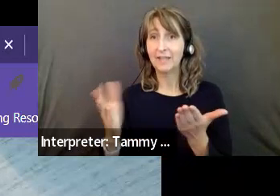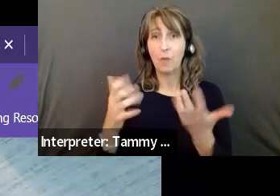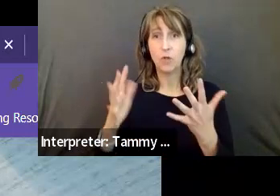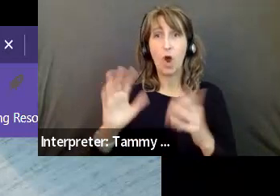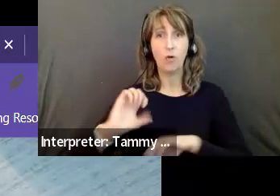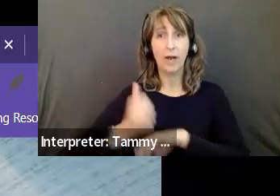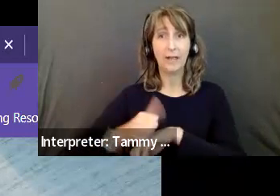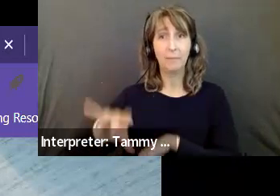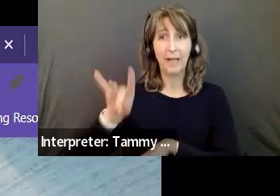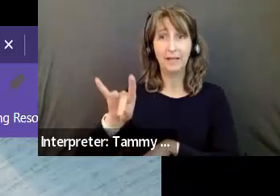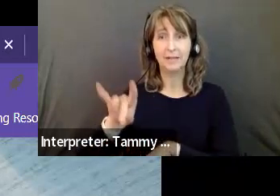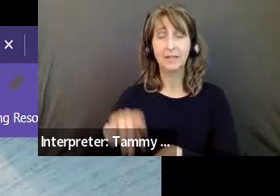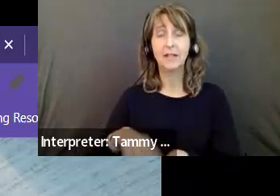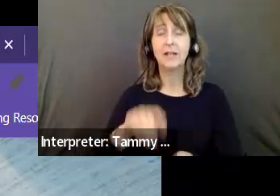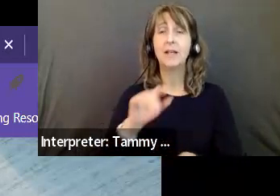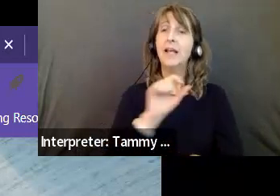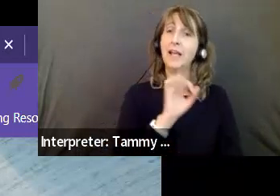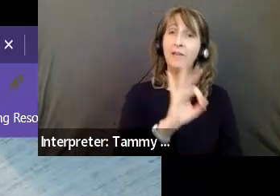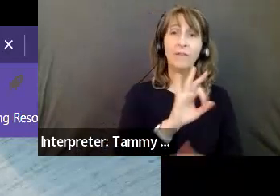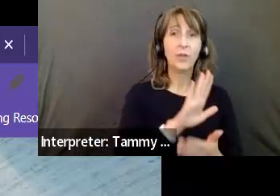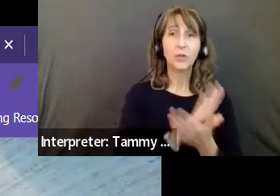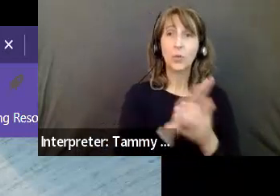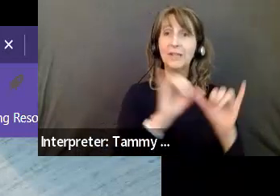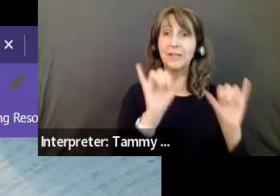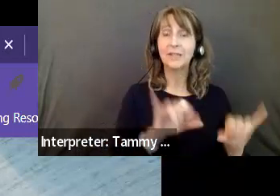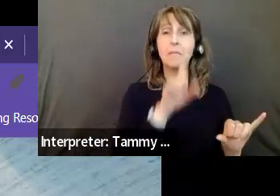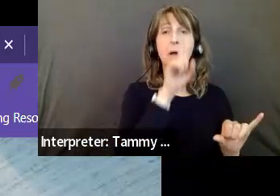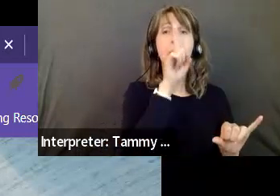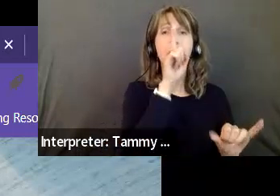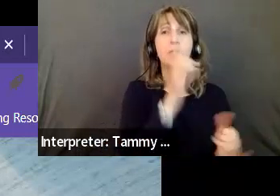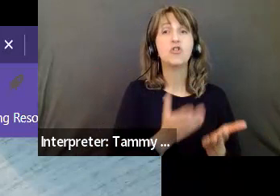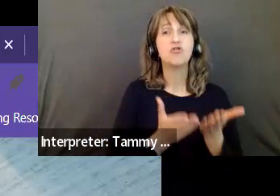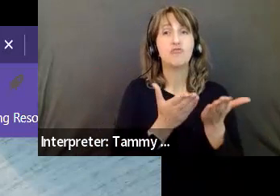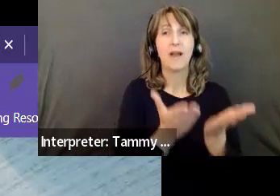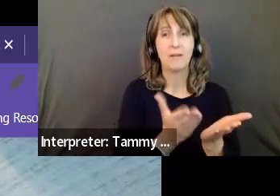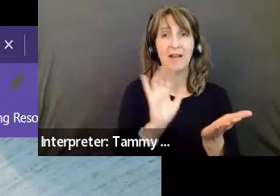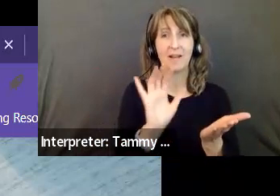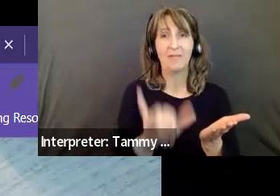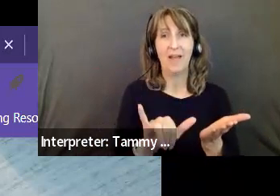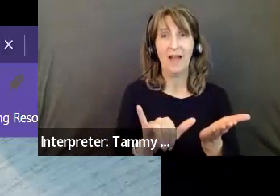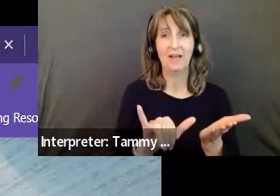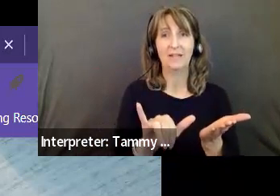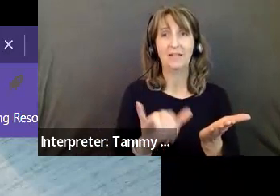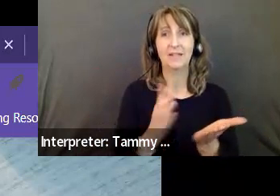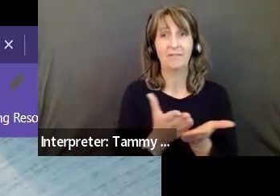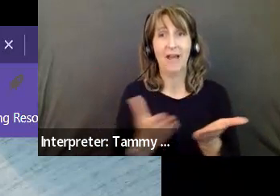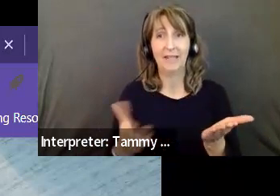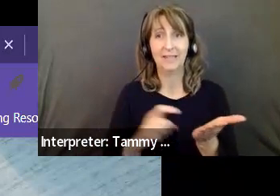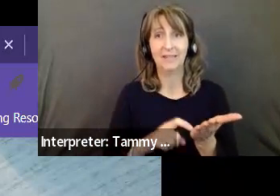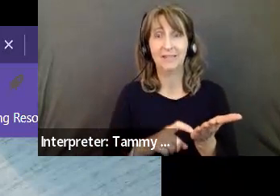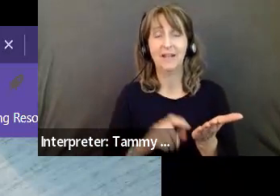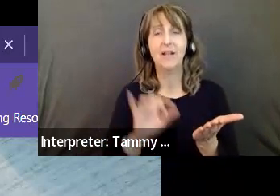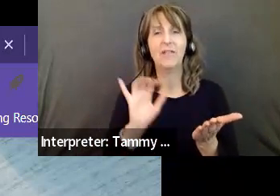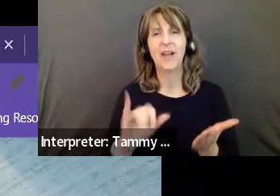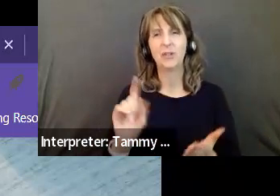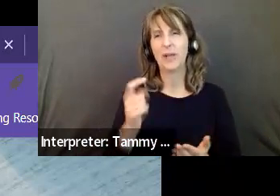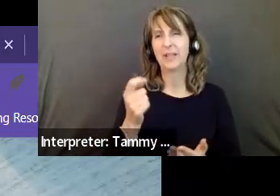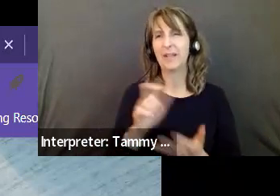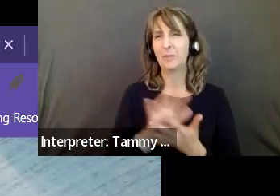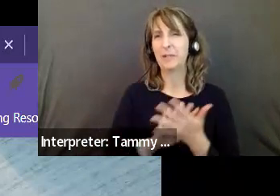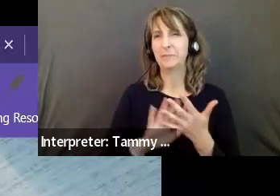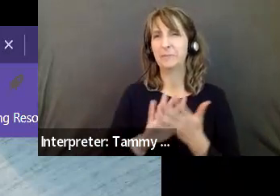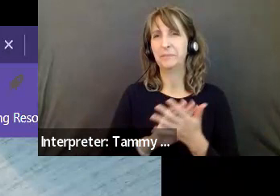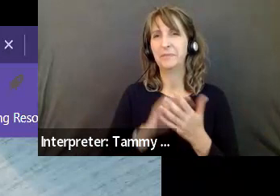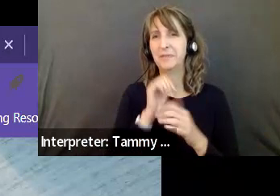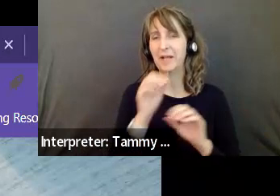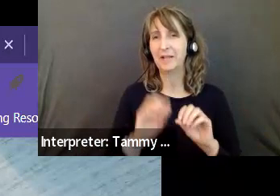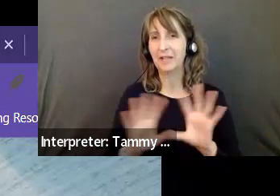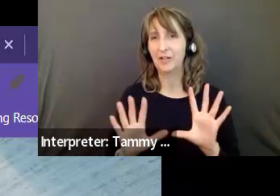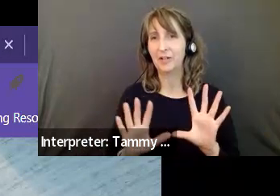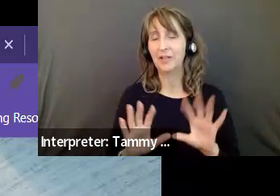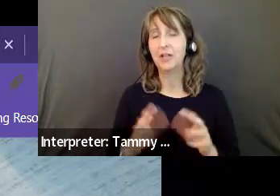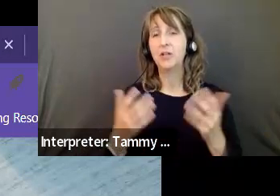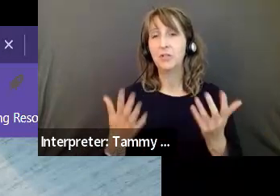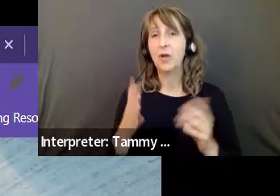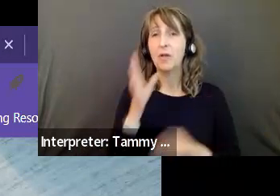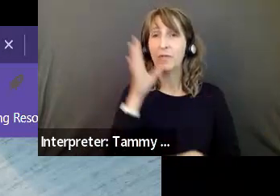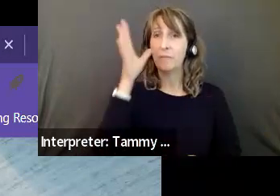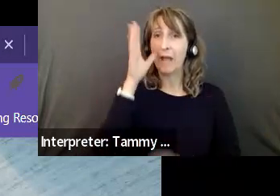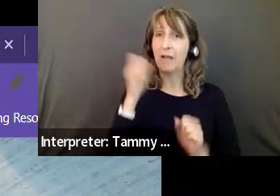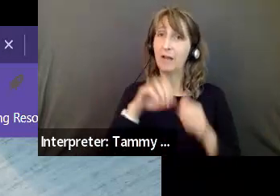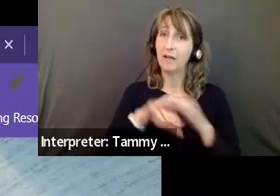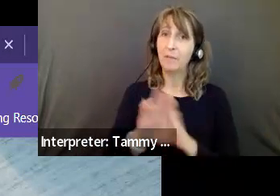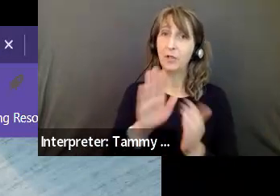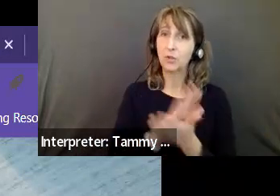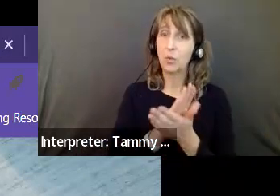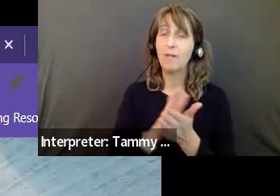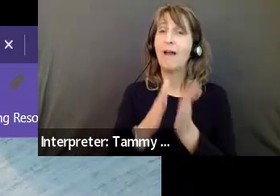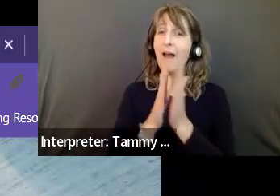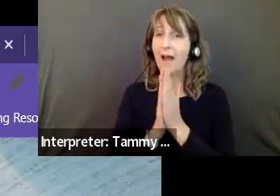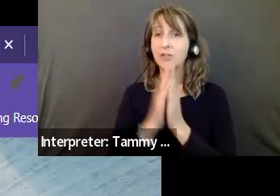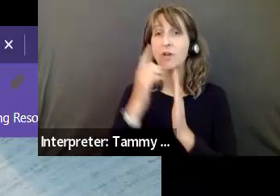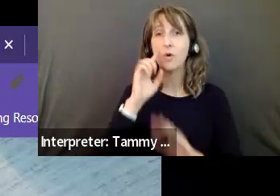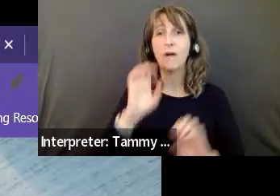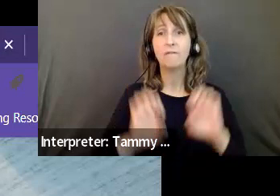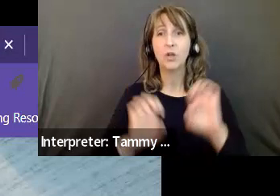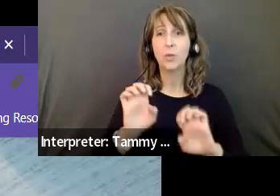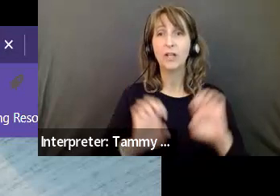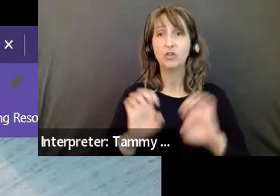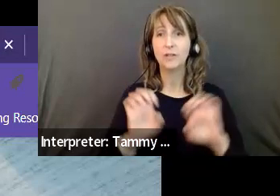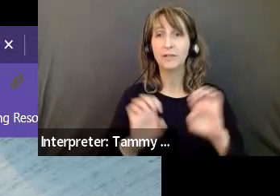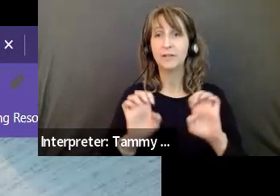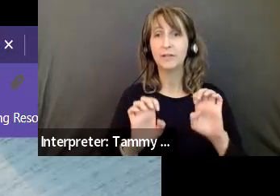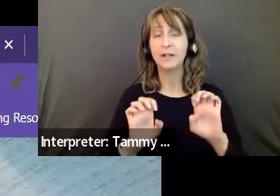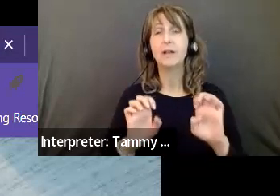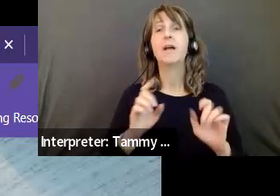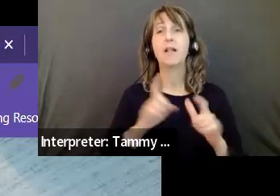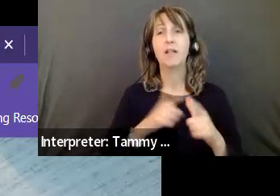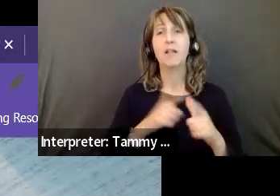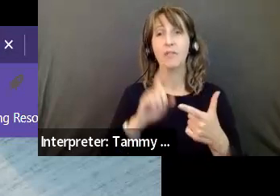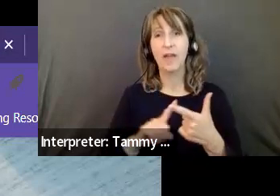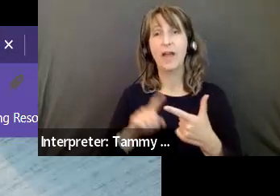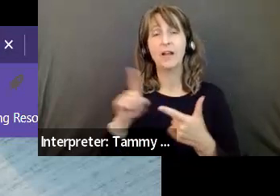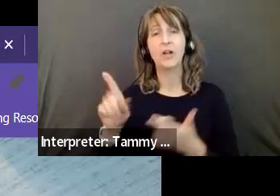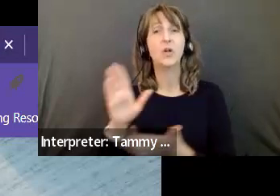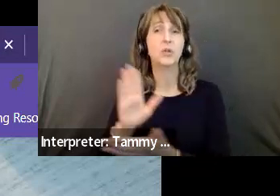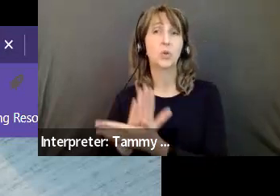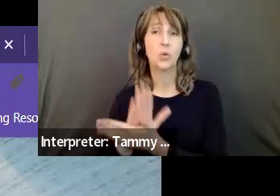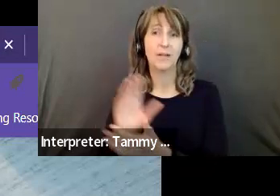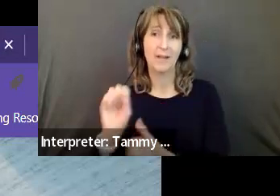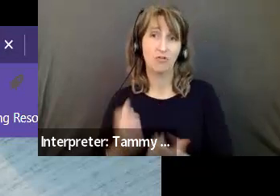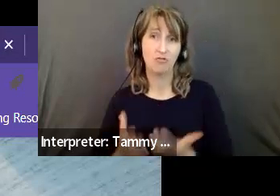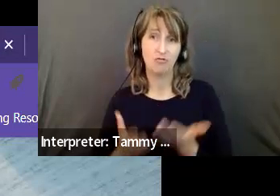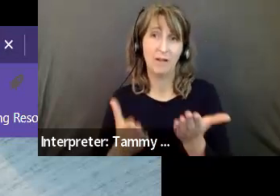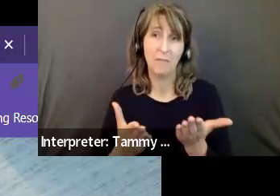Recommend that device. That's where it gets kinda cloudy, you know, so. So that's where this the parent could come in and say, well, I want my child to be evaluated by the school so that the school can deem what system they recommend.